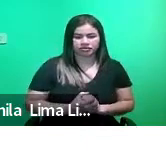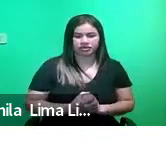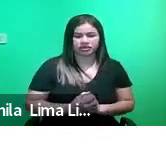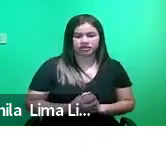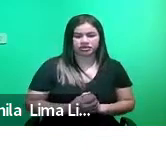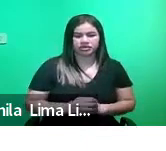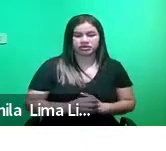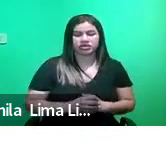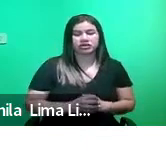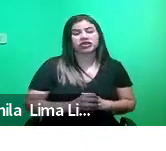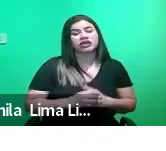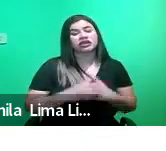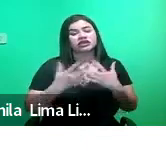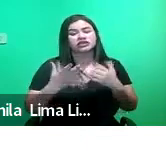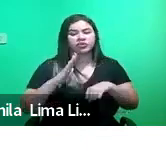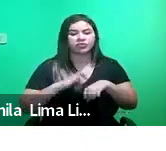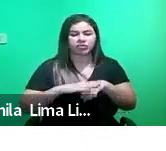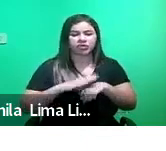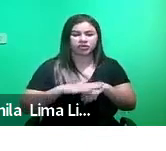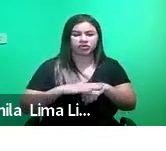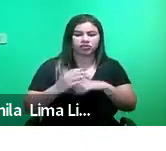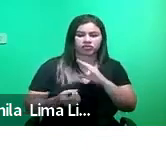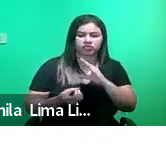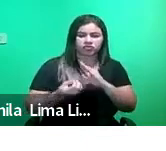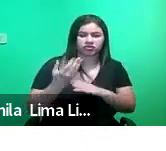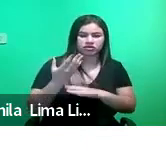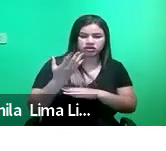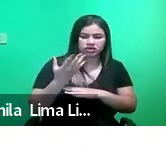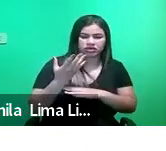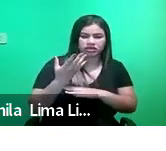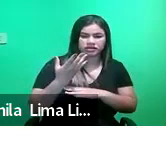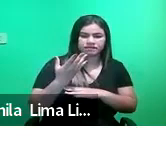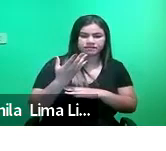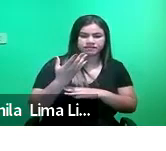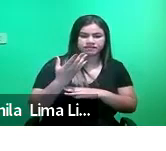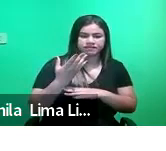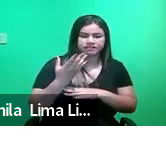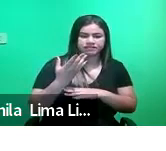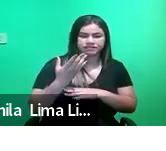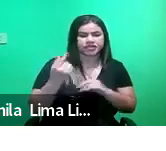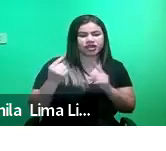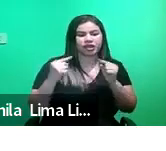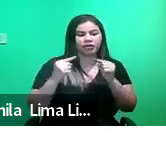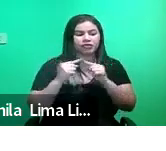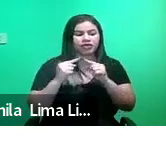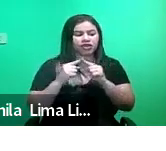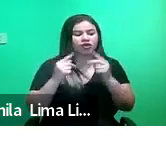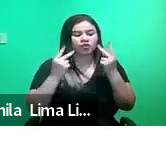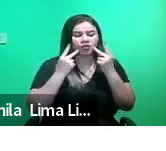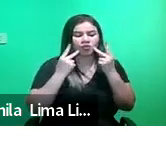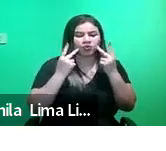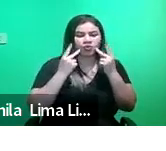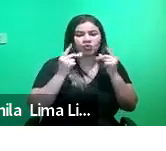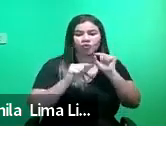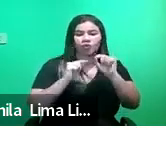d stimuli, together with the stimuli, together with the given stimuli natural , natural Natural ones seems to be the distinguishing characteristic